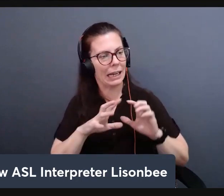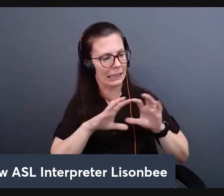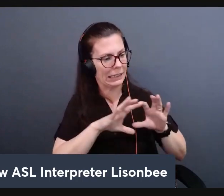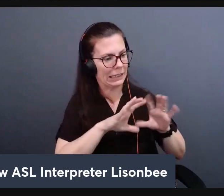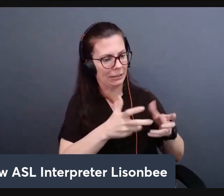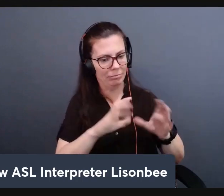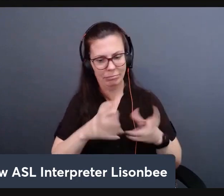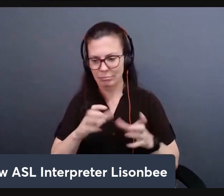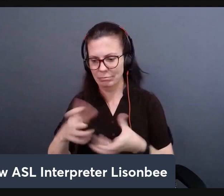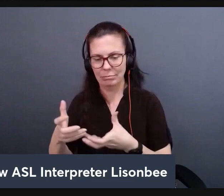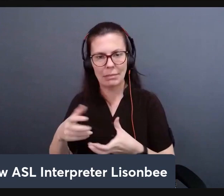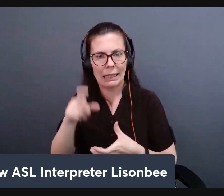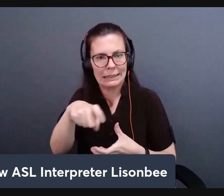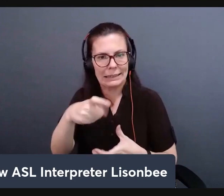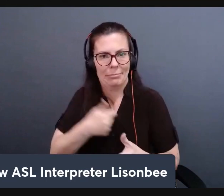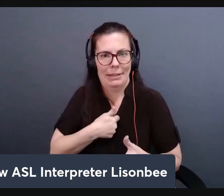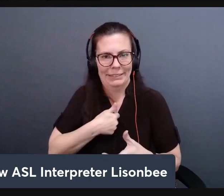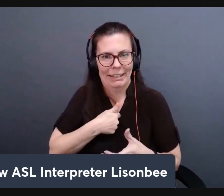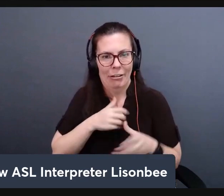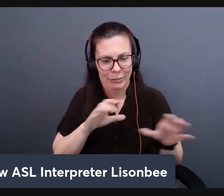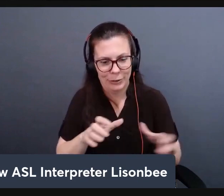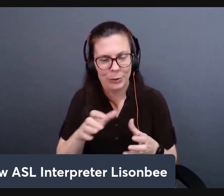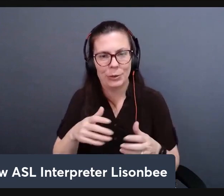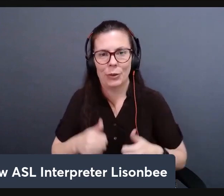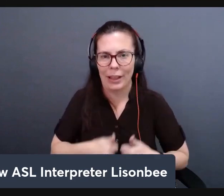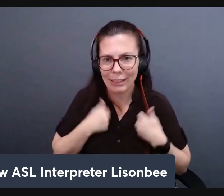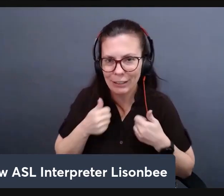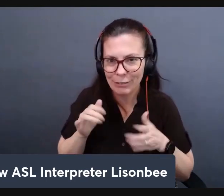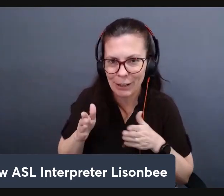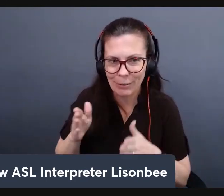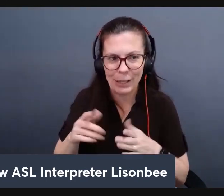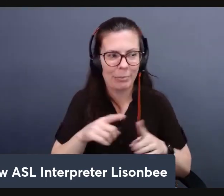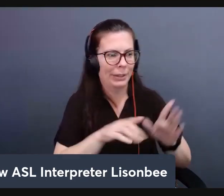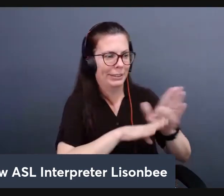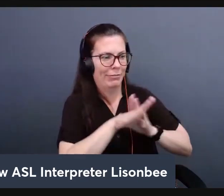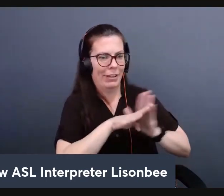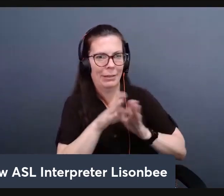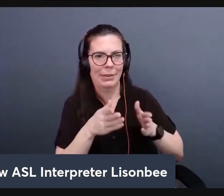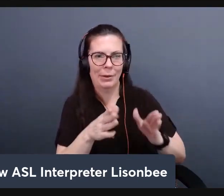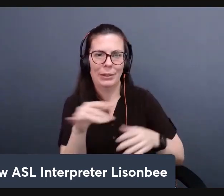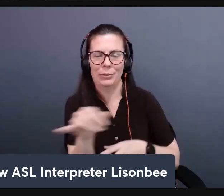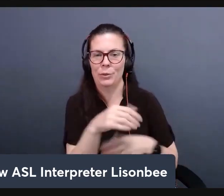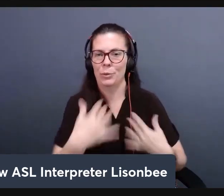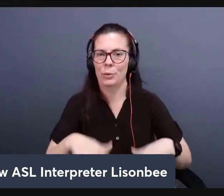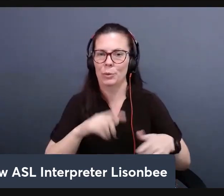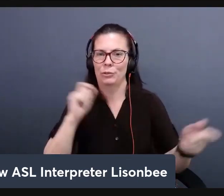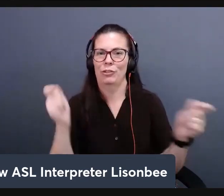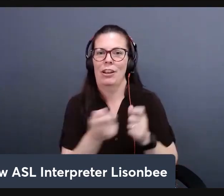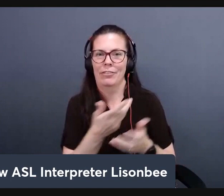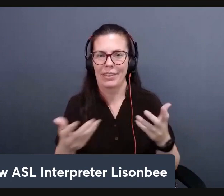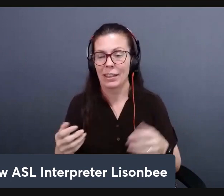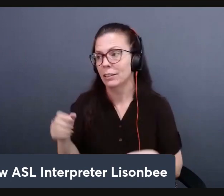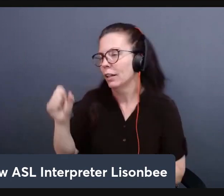So being able to not only live that way, but also develop that way is a game changer. Oh, absolutely!